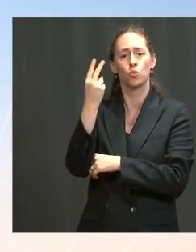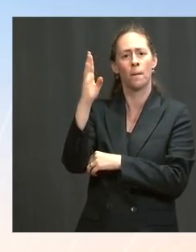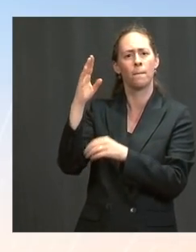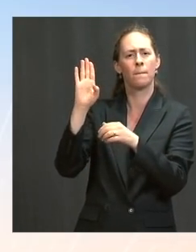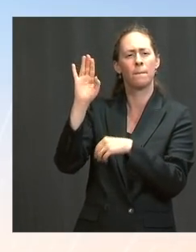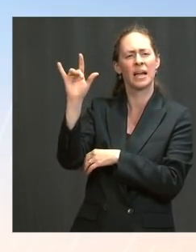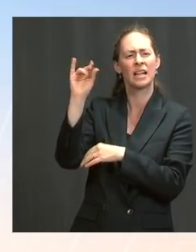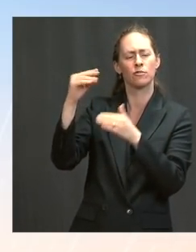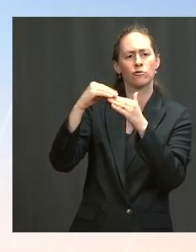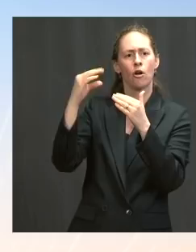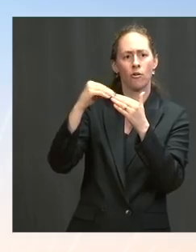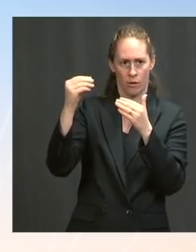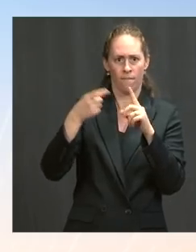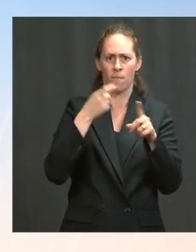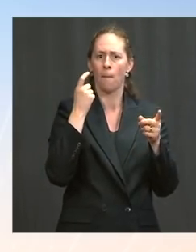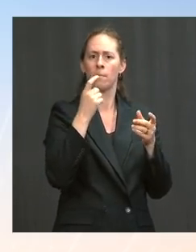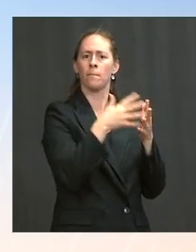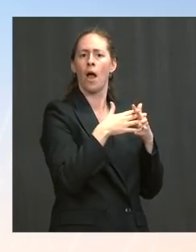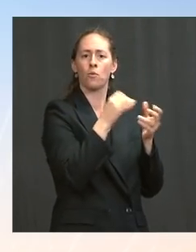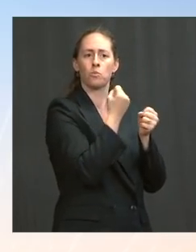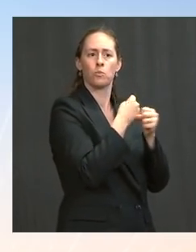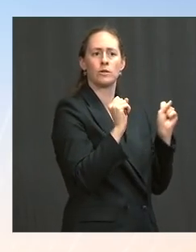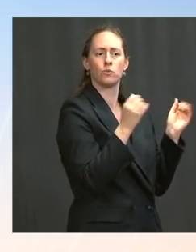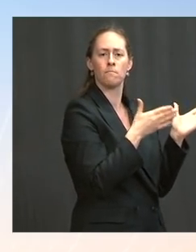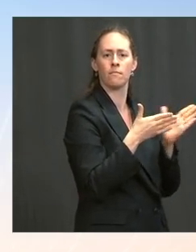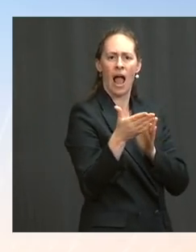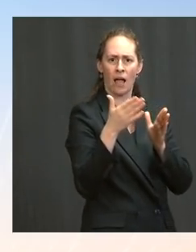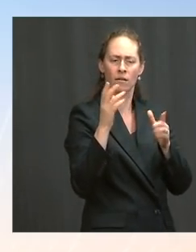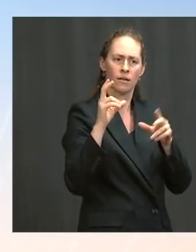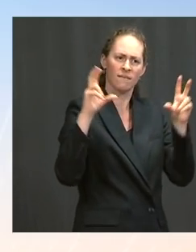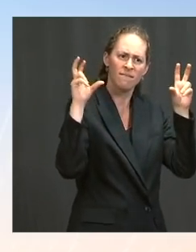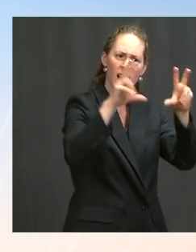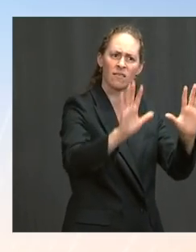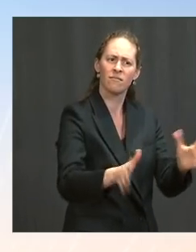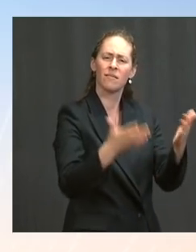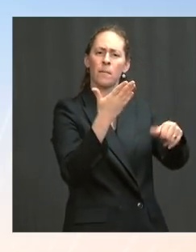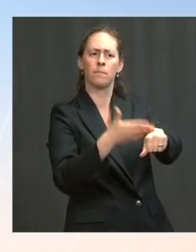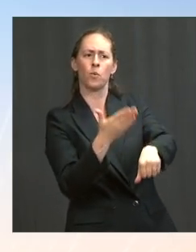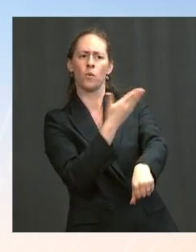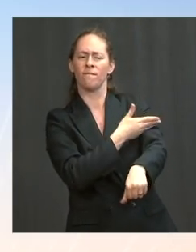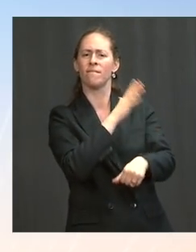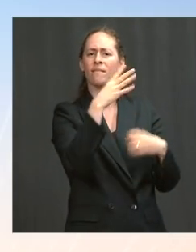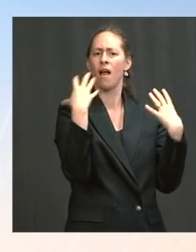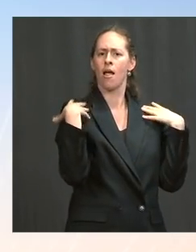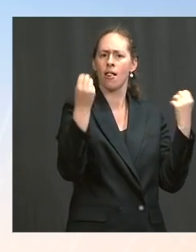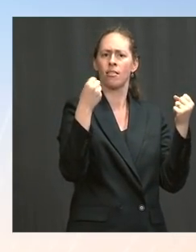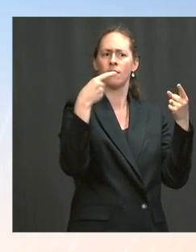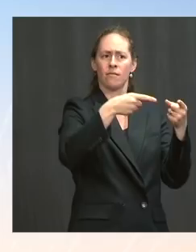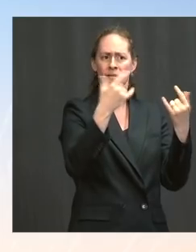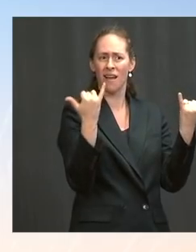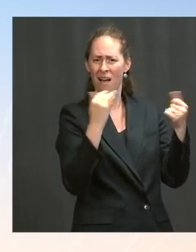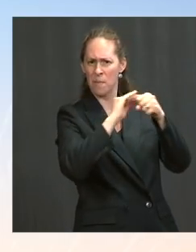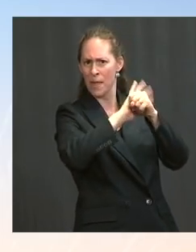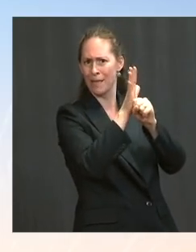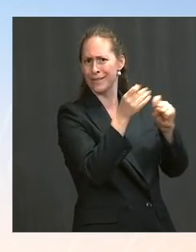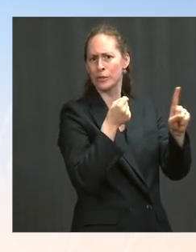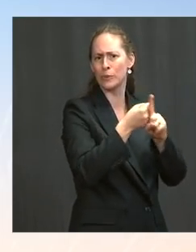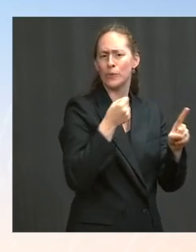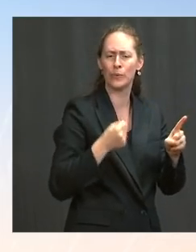from the COVID-19 pandemic. Secretary Cardona is in Puerto Rico today meeting with students, government officials, and education leaders.